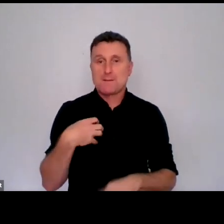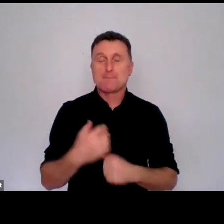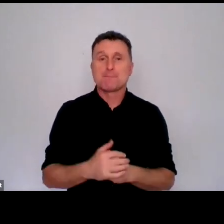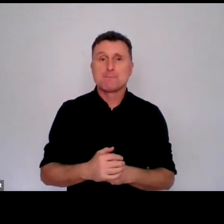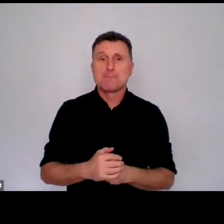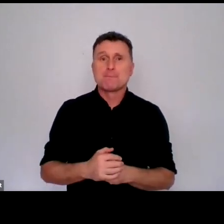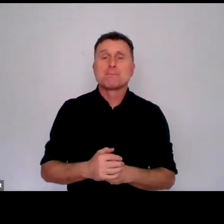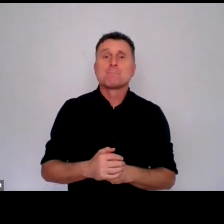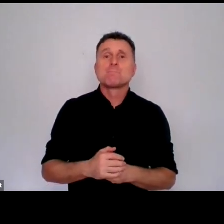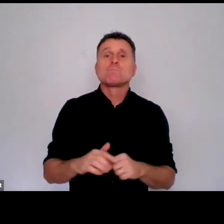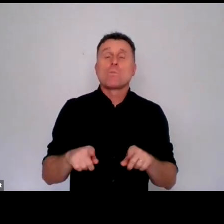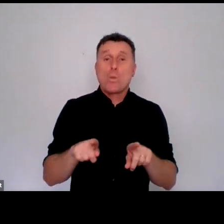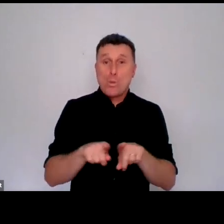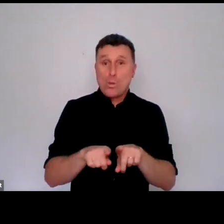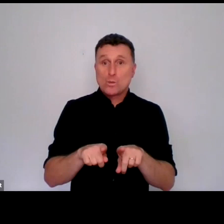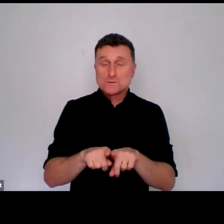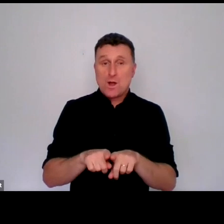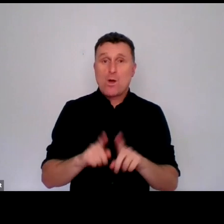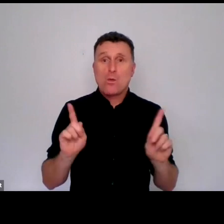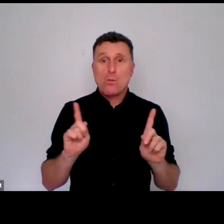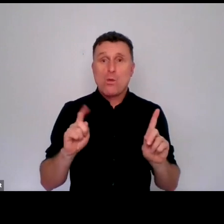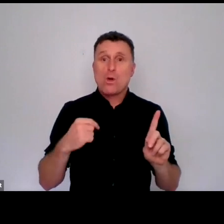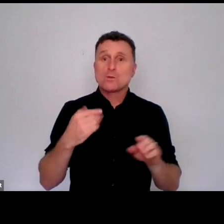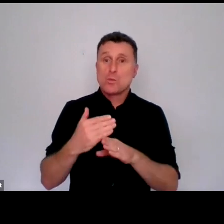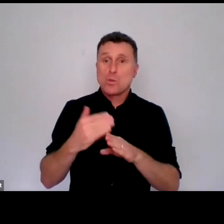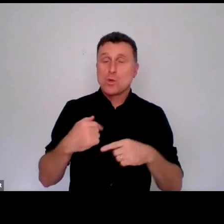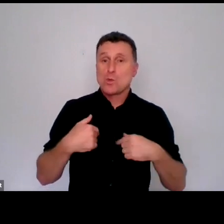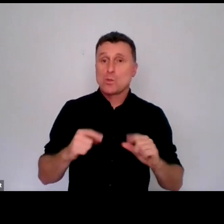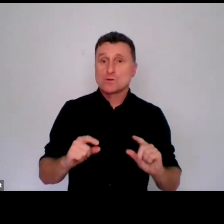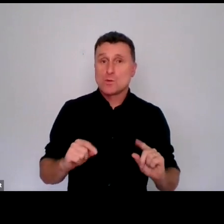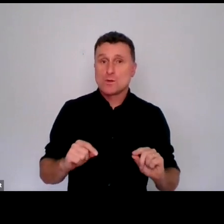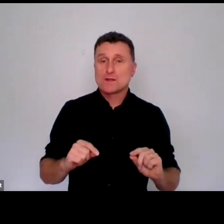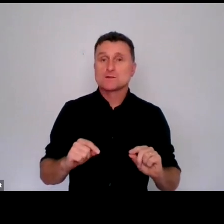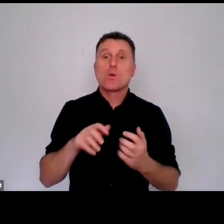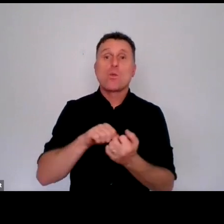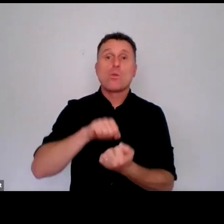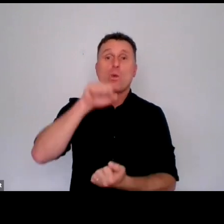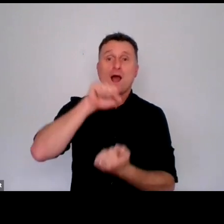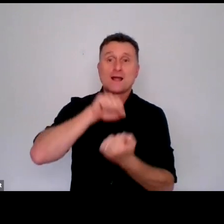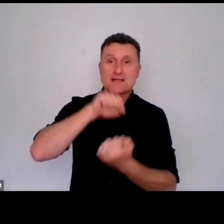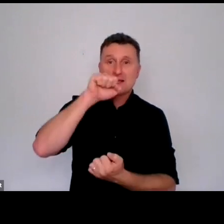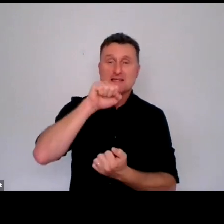that I’m really proud of us contributing to is the Waitangi tribunal Kaupapa inquiries.